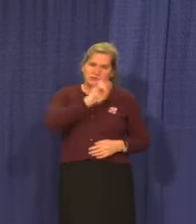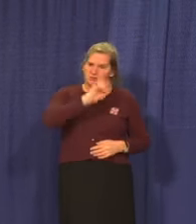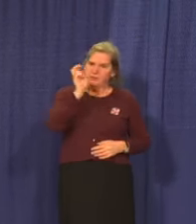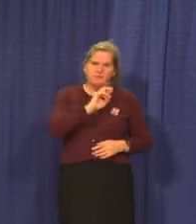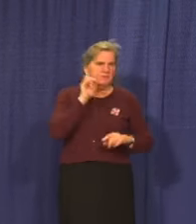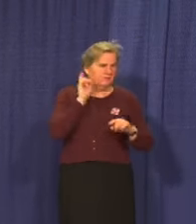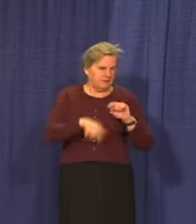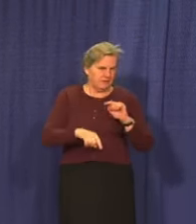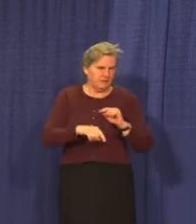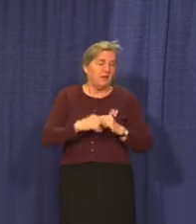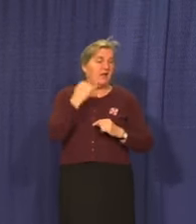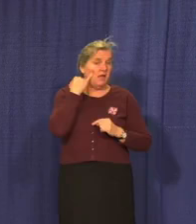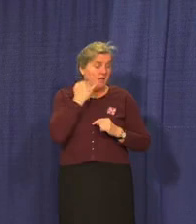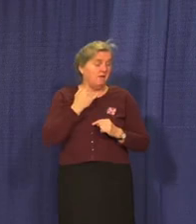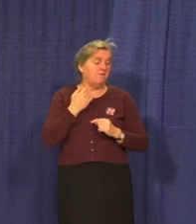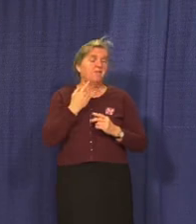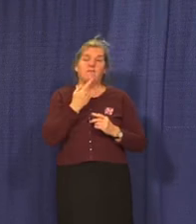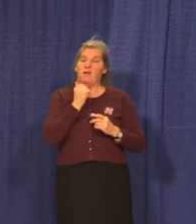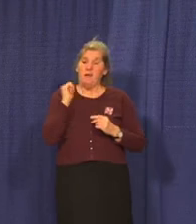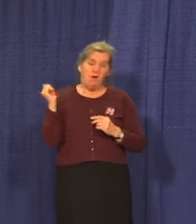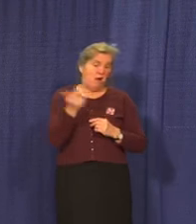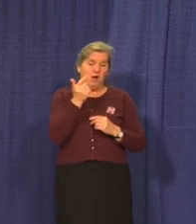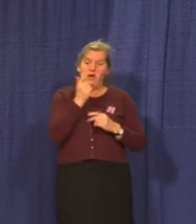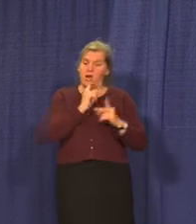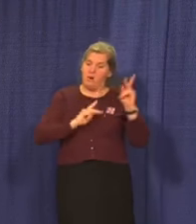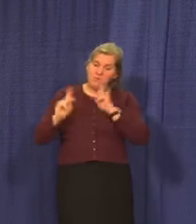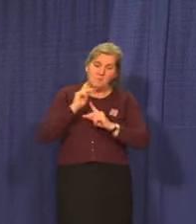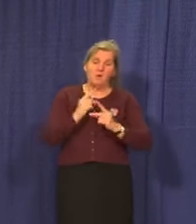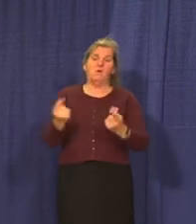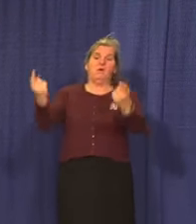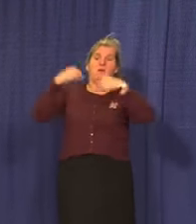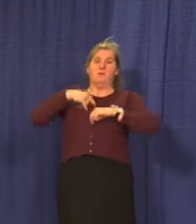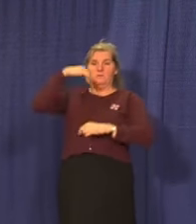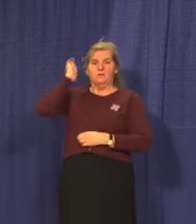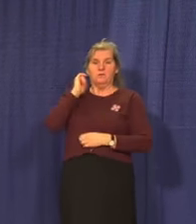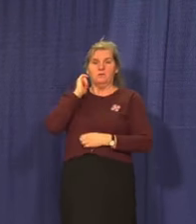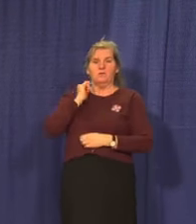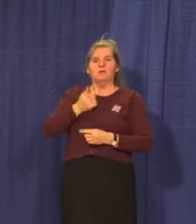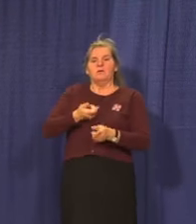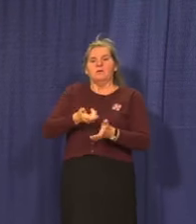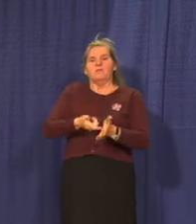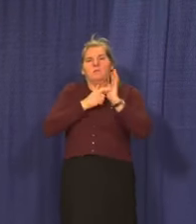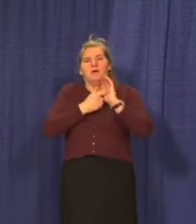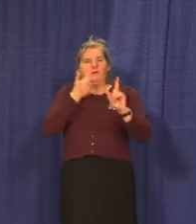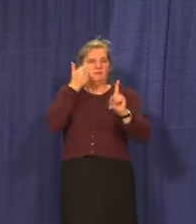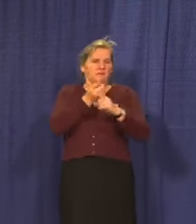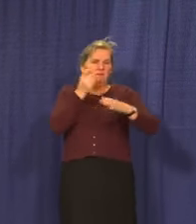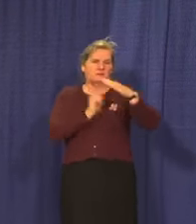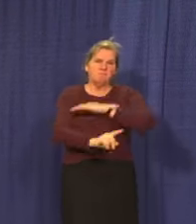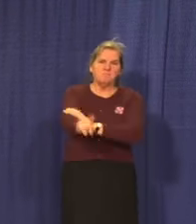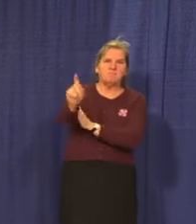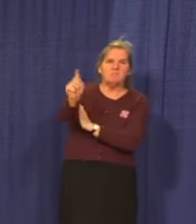SELF ISOLATING REQUIREMENTS TO ALL OF THOSE ENTERING OUR TERRITORY. WE ANNOUNCED LAST NIGHT THAT AS